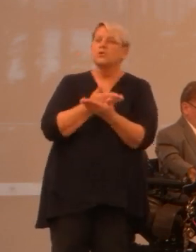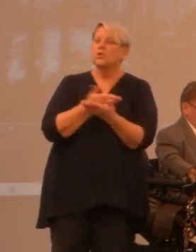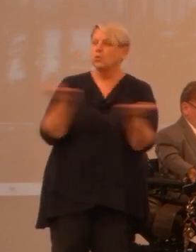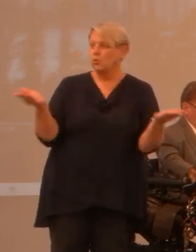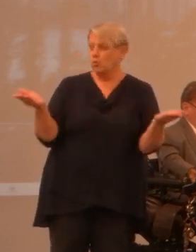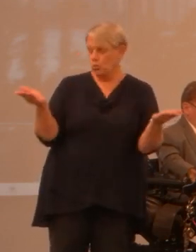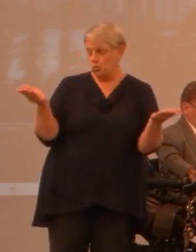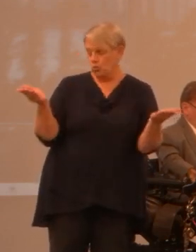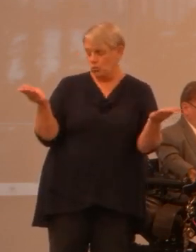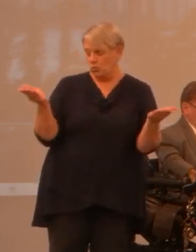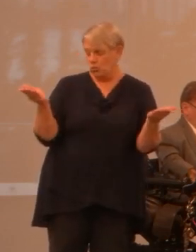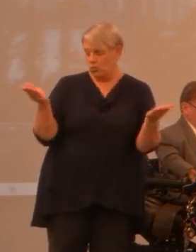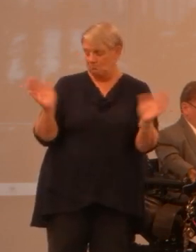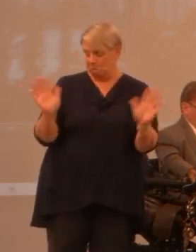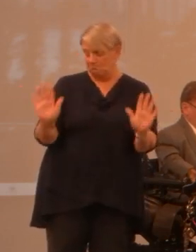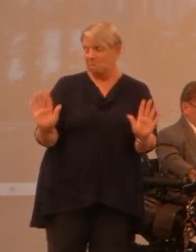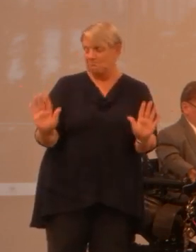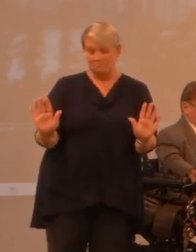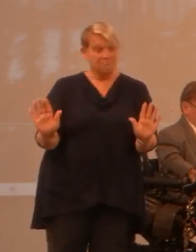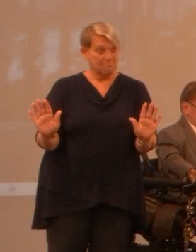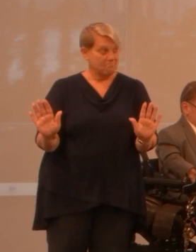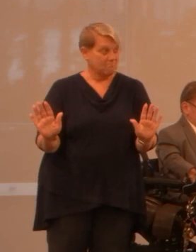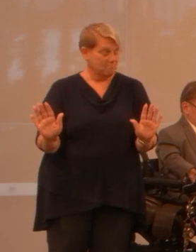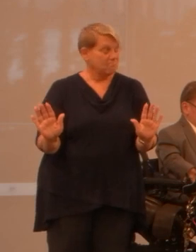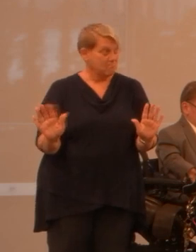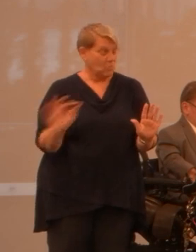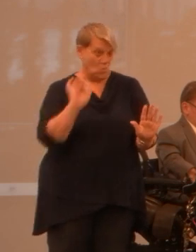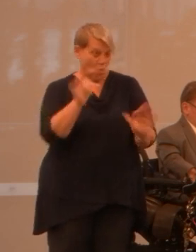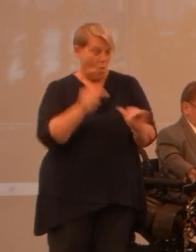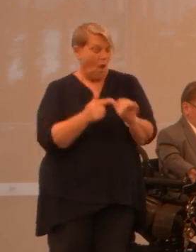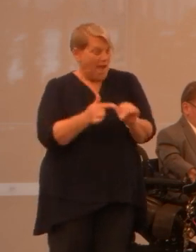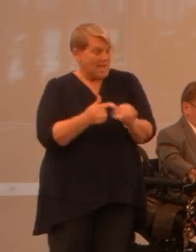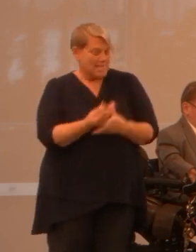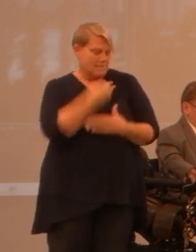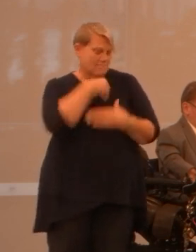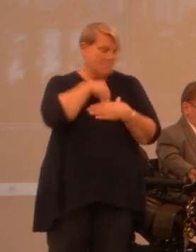And I'm gonna leave you with that, and your answer, as I take you on this journey.